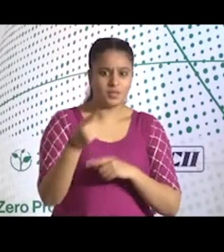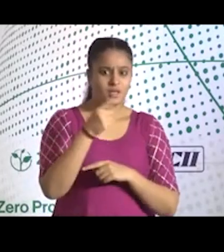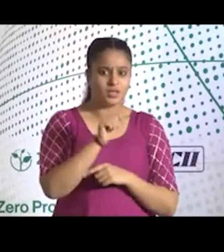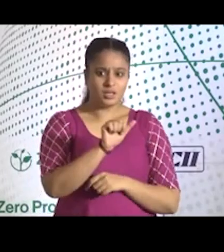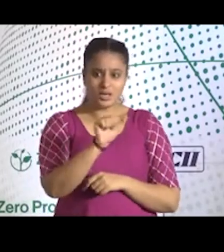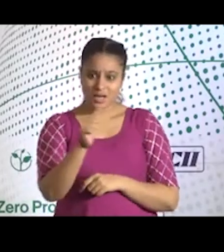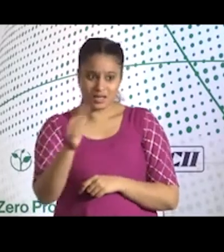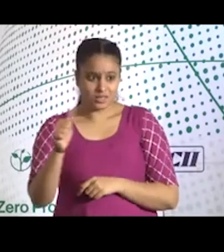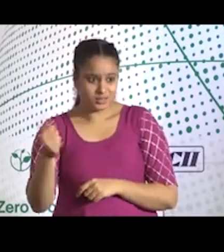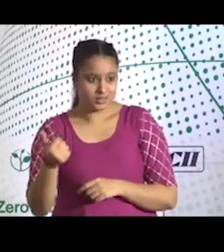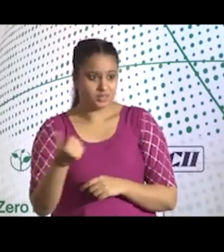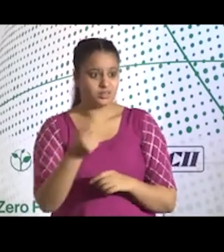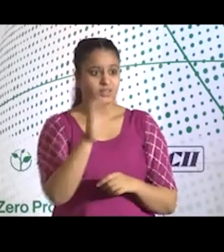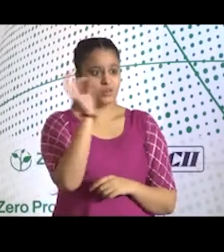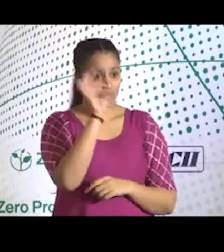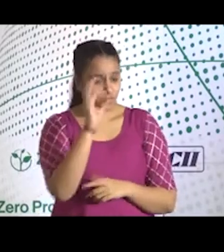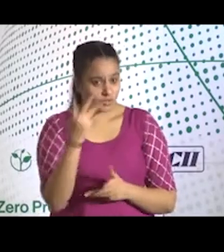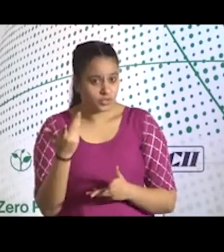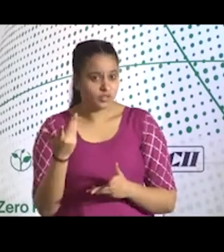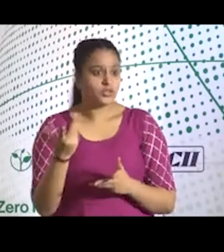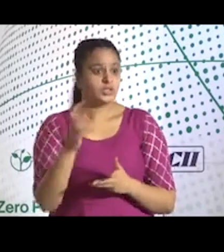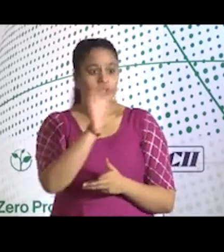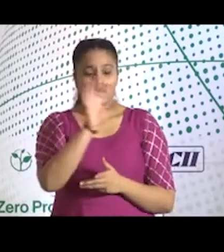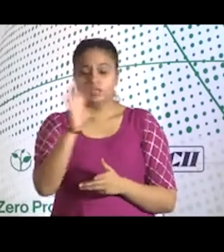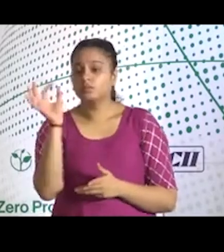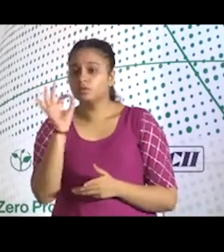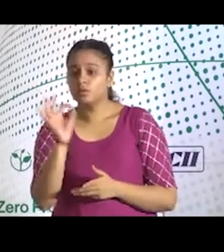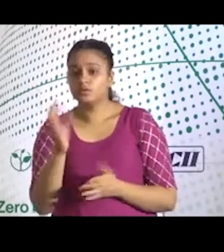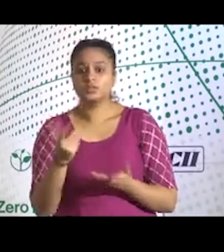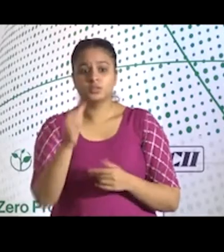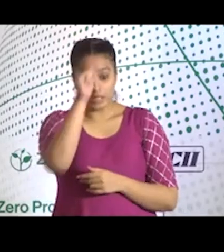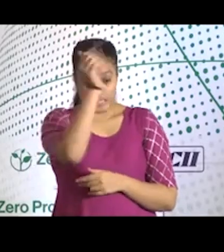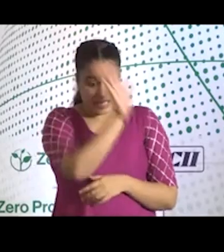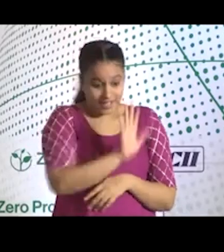offices, how are we faring in India in terms of achieving this